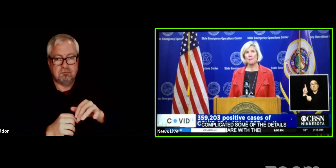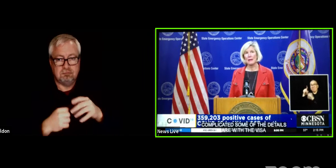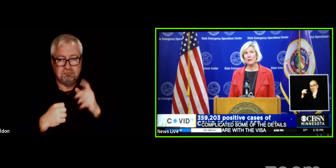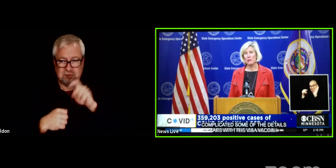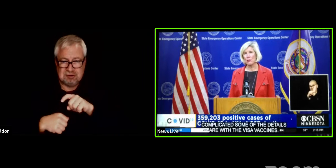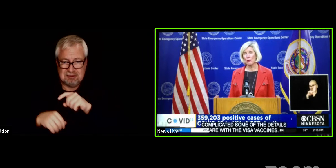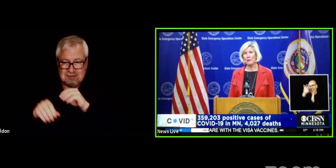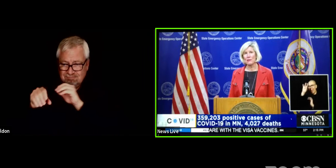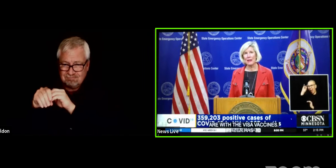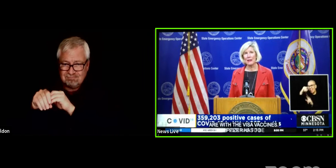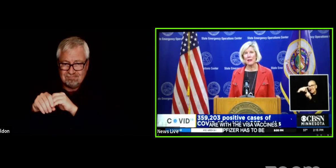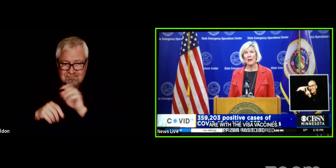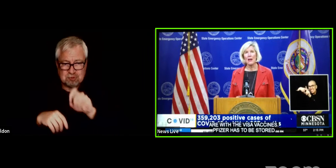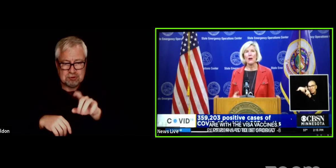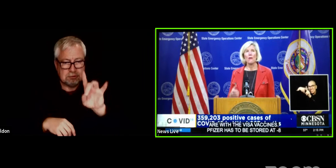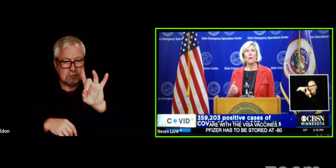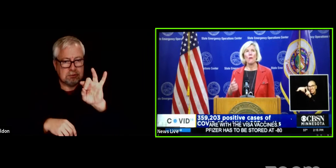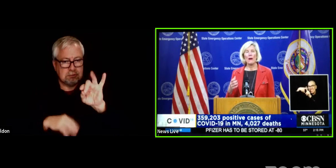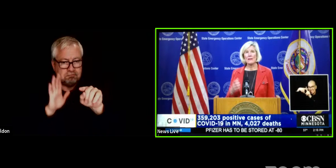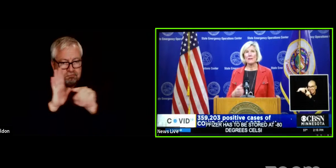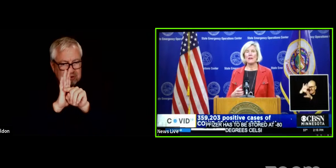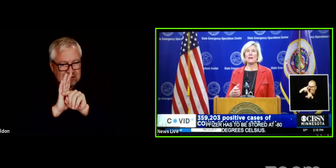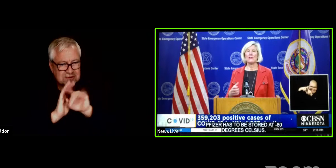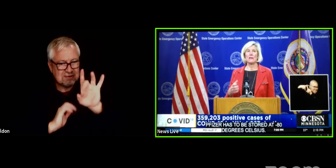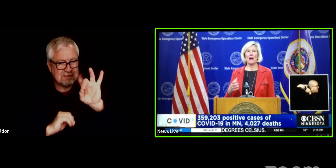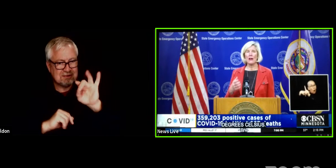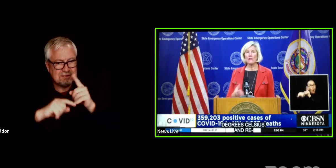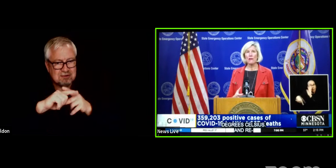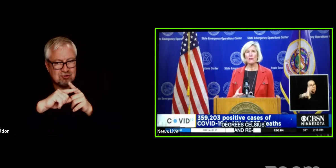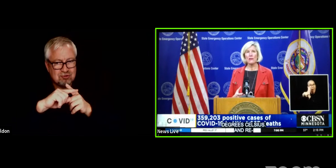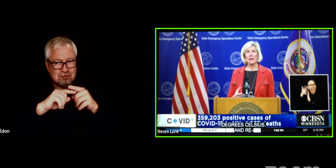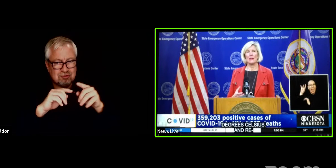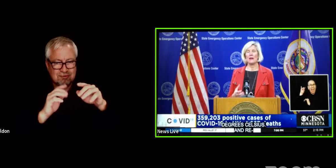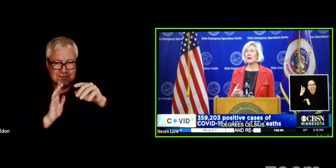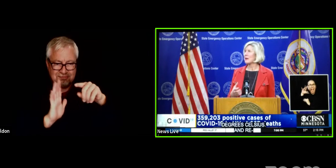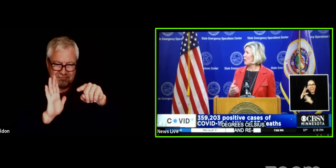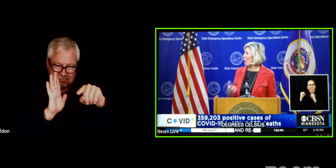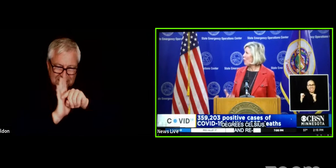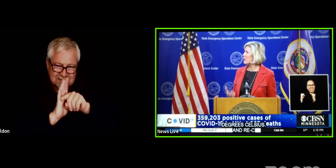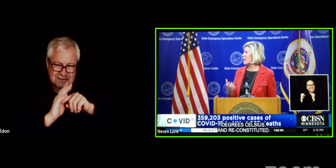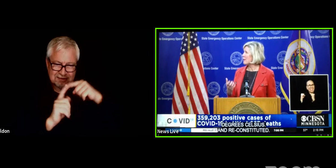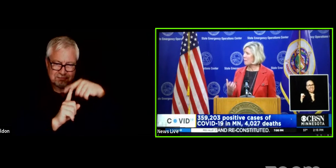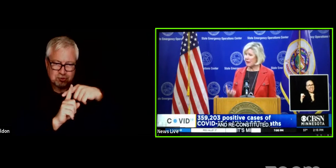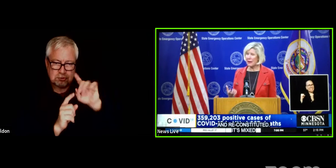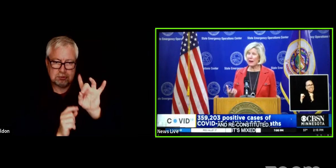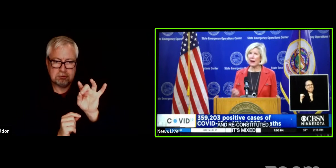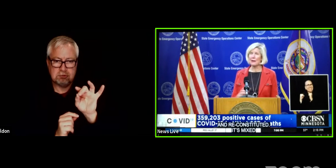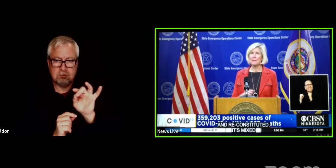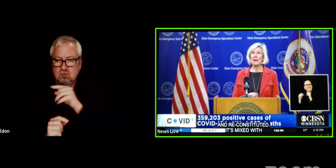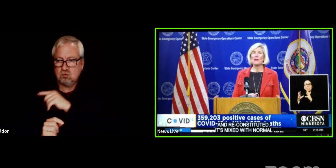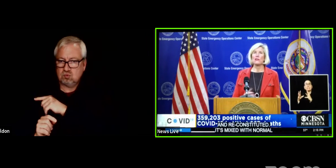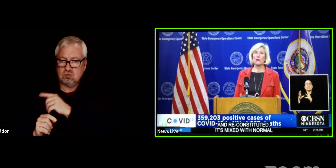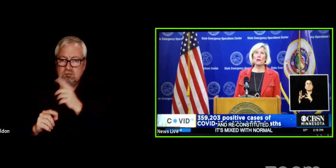MIXED WITH NORMAL SALINE. ONCE IT IS UNFROZEN, IT CAN ONLY BE STORED